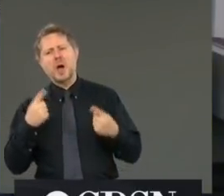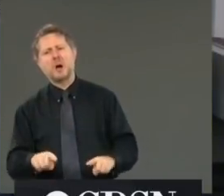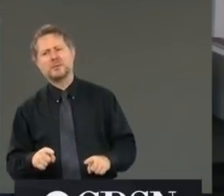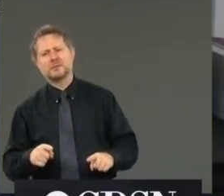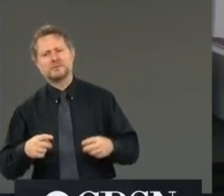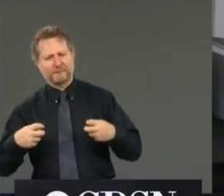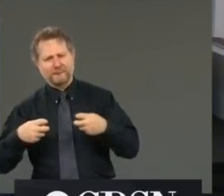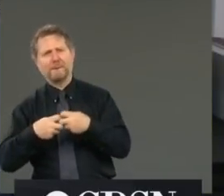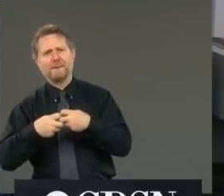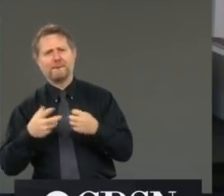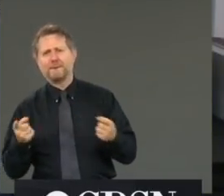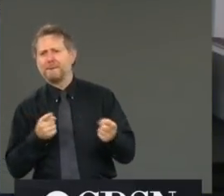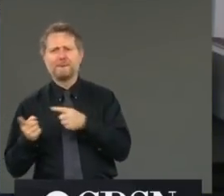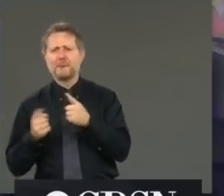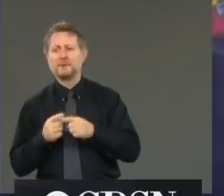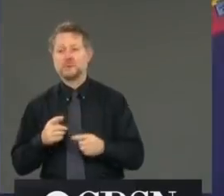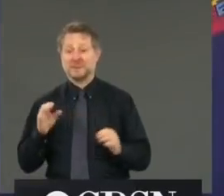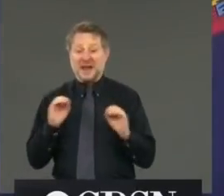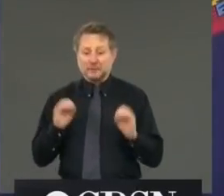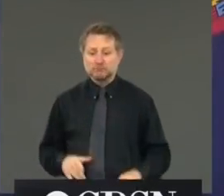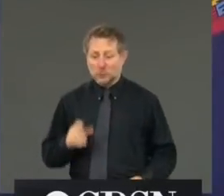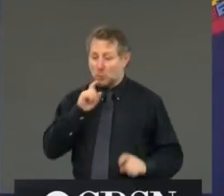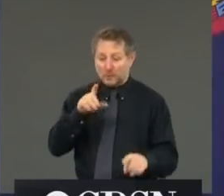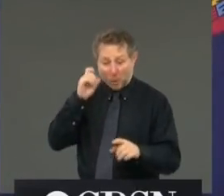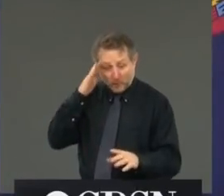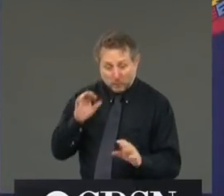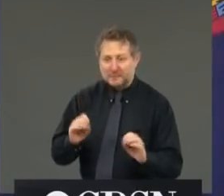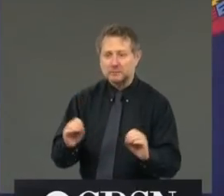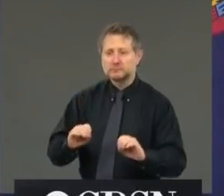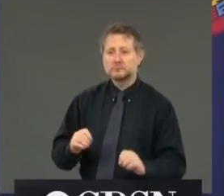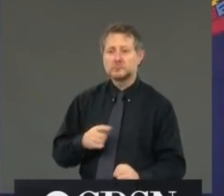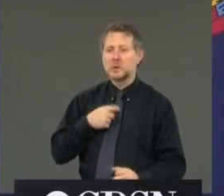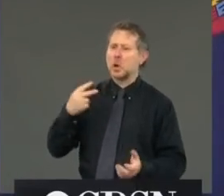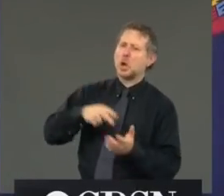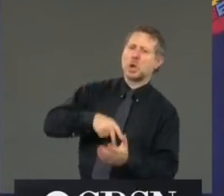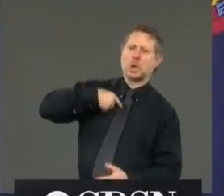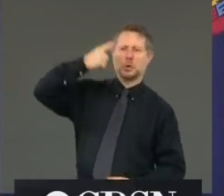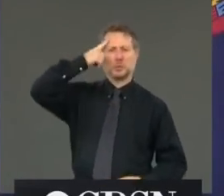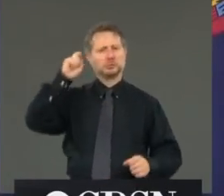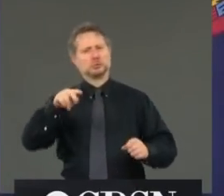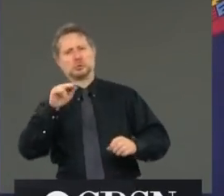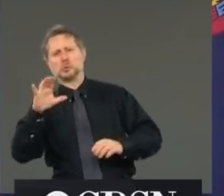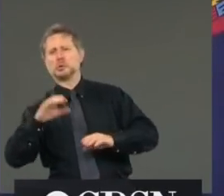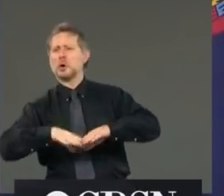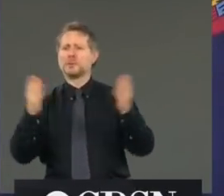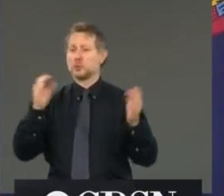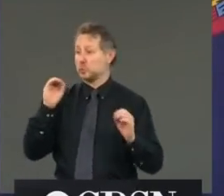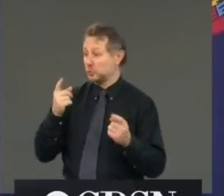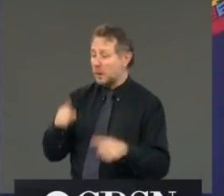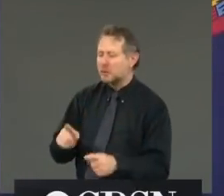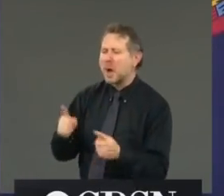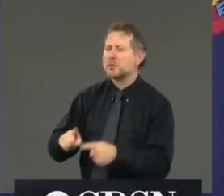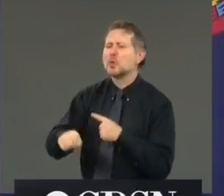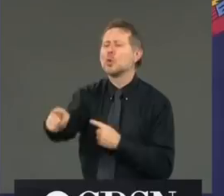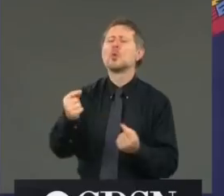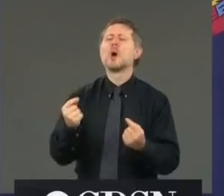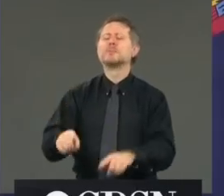THE LOCAL GOVERNMENTS DO NOT HAVE ANY LEGAL AUTHORITY TO OPEN OR REOPEN.